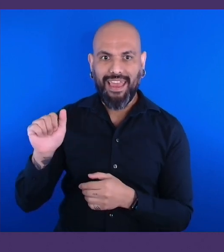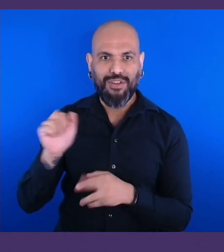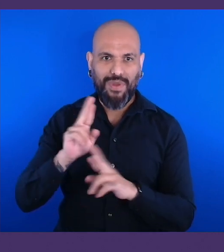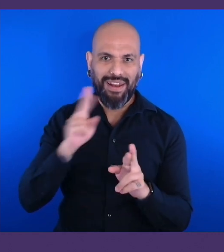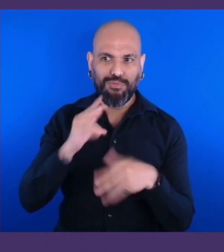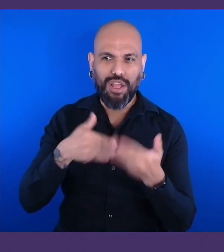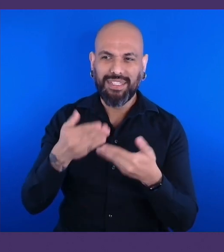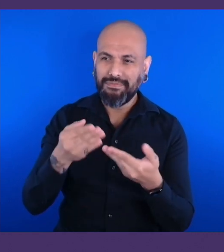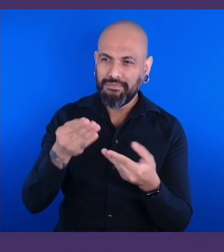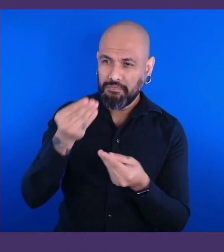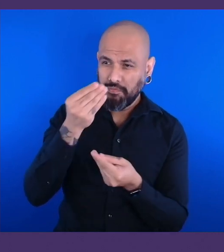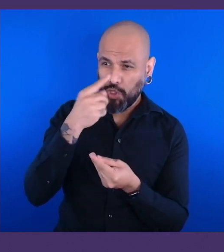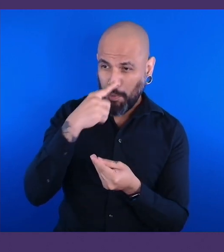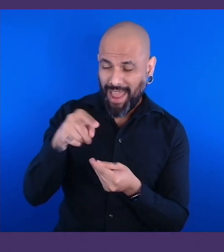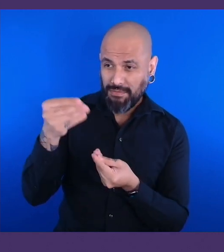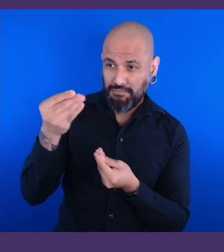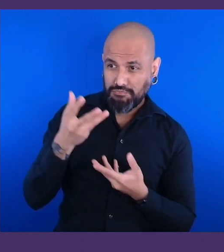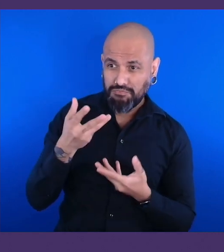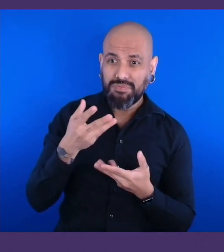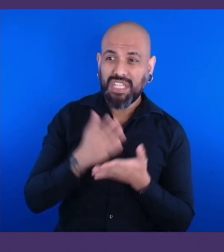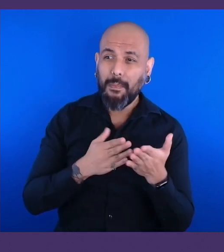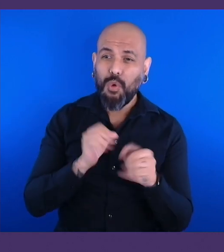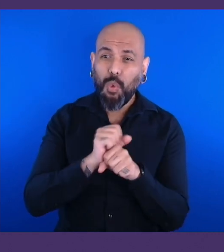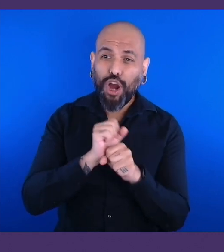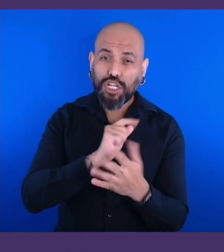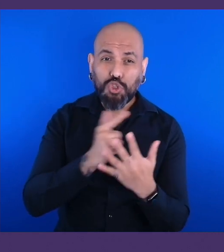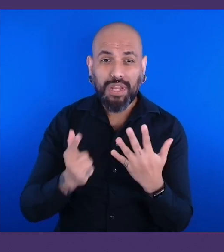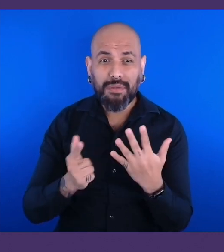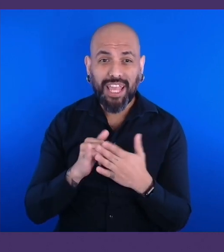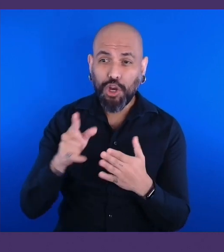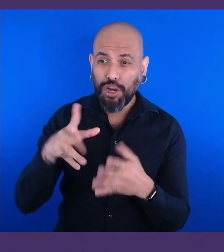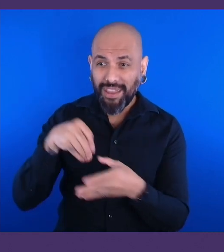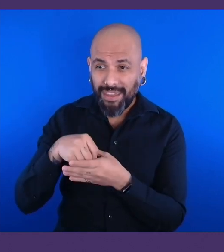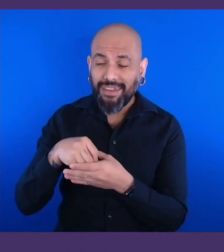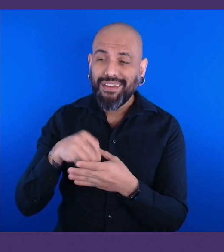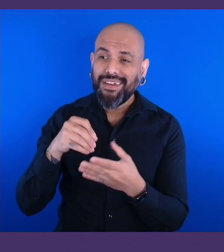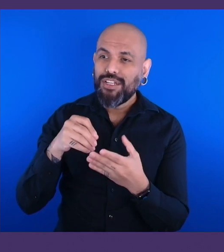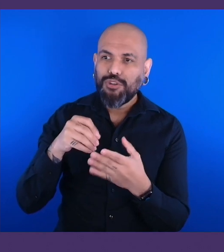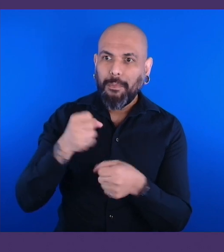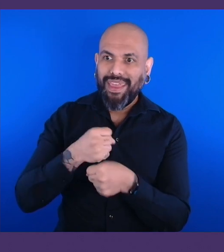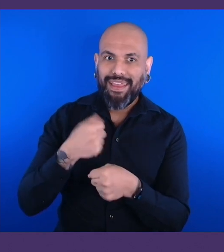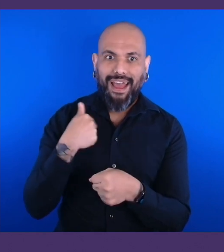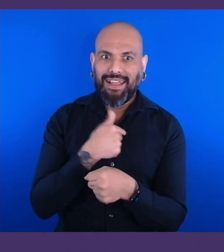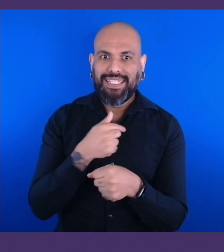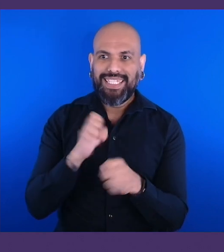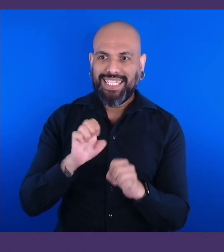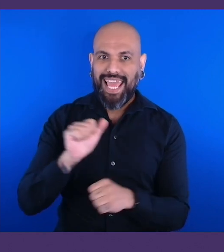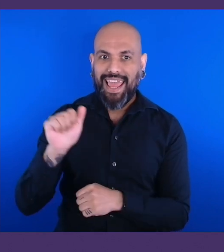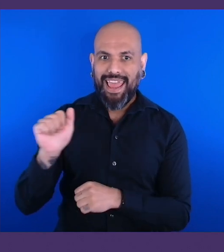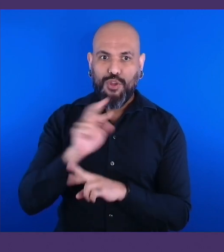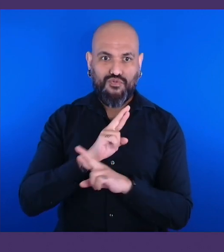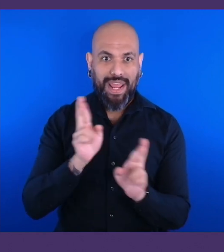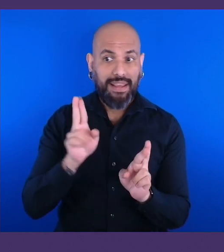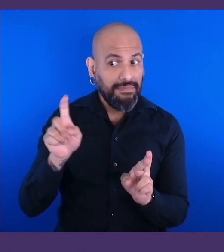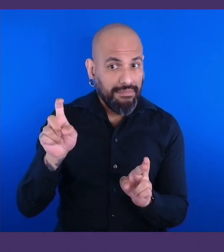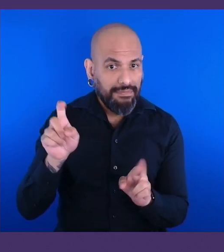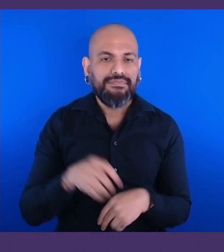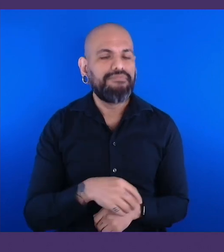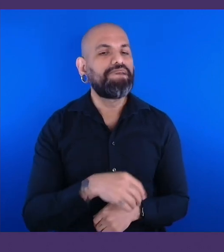that you were a part of to make us EAA ready? Alli Hirt: Yes, absolutely. There have been a few.